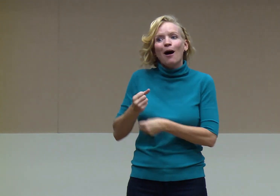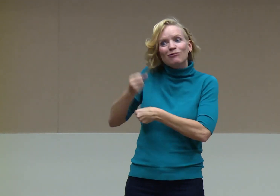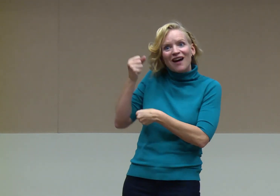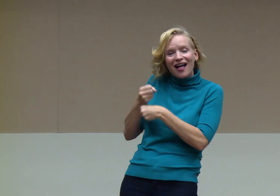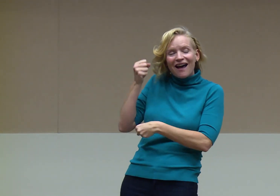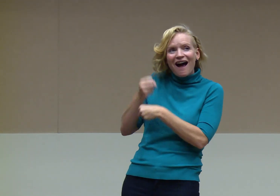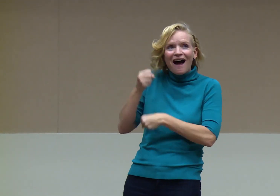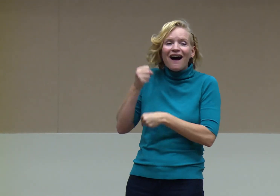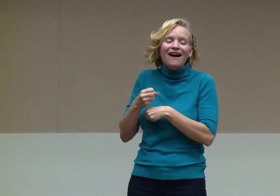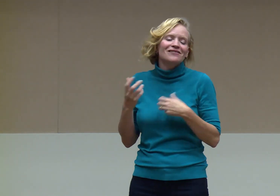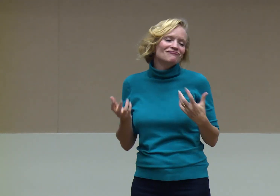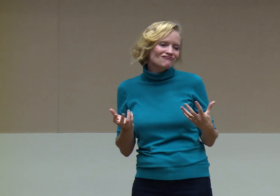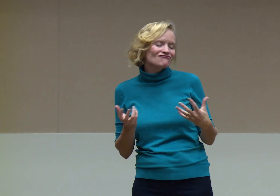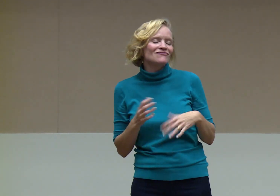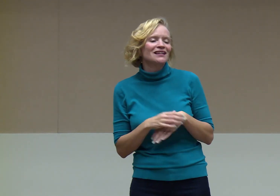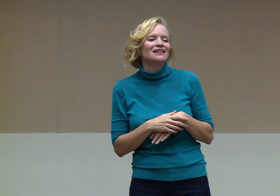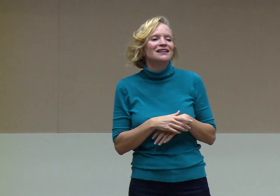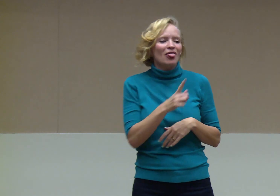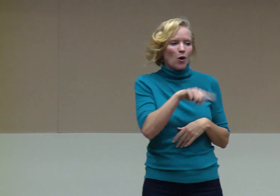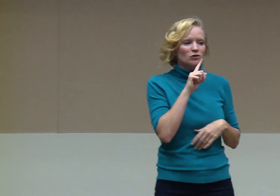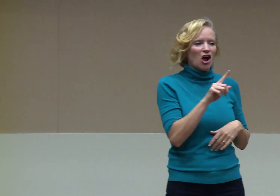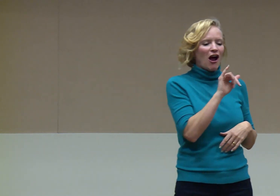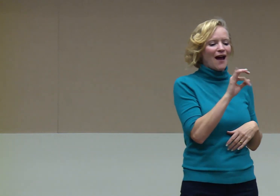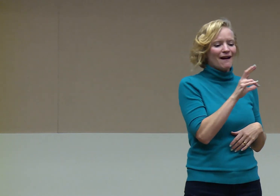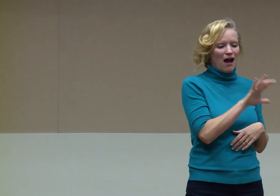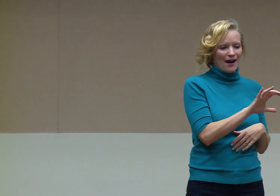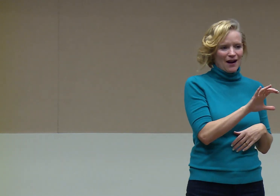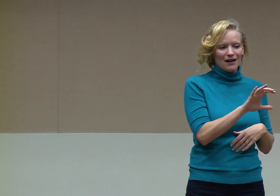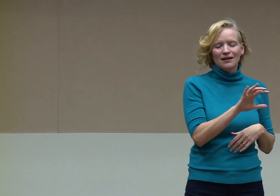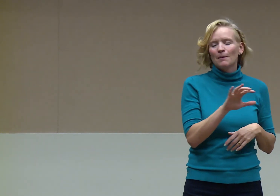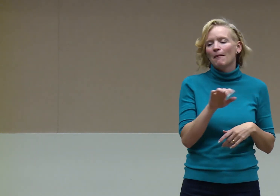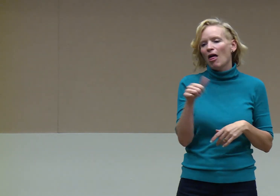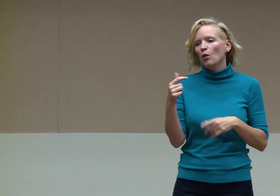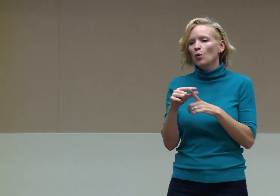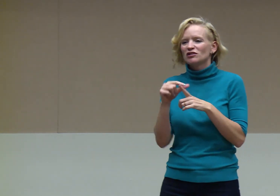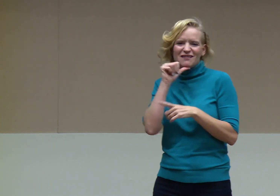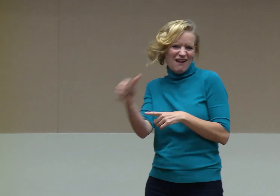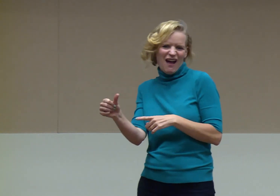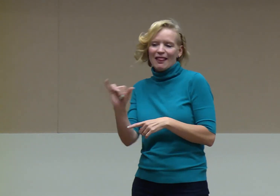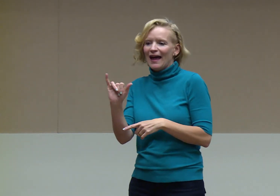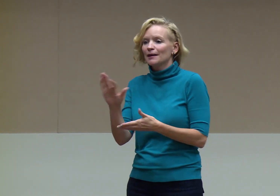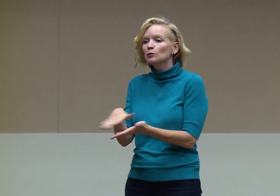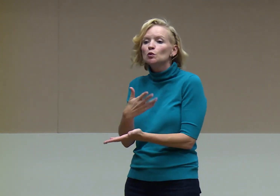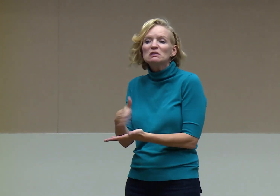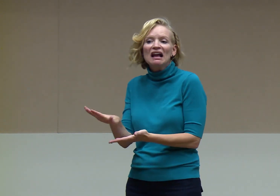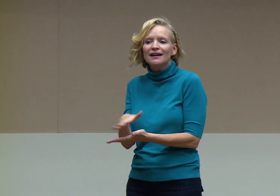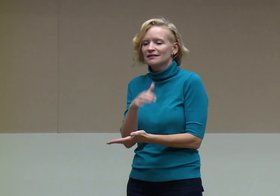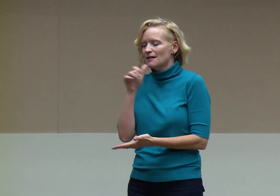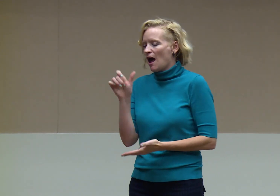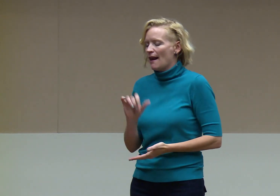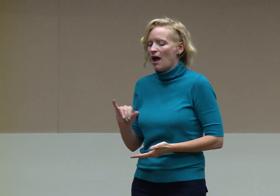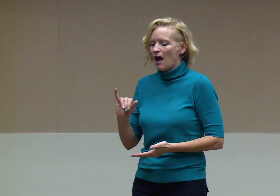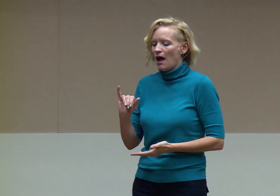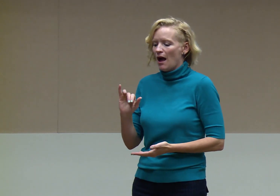when a sign looks like what it actually is, umbrella or drink or cup, that's iconic.